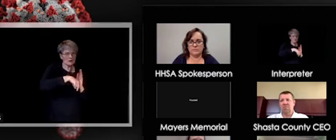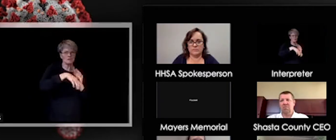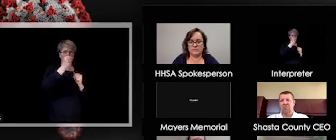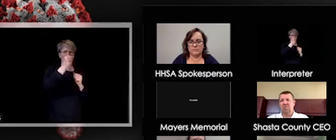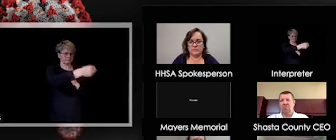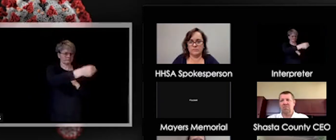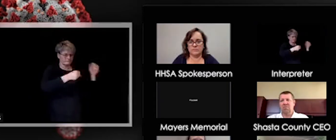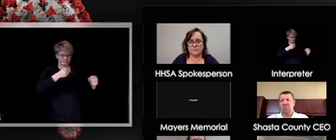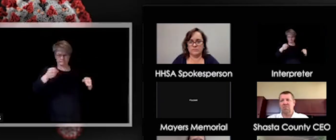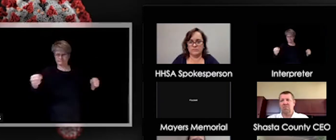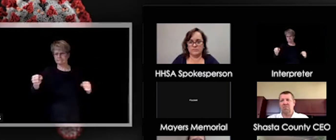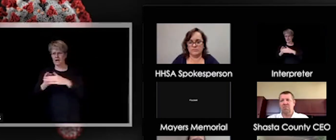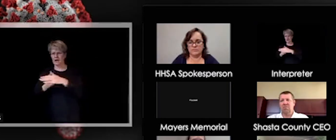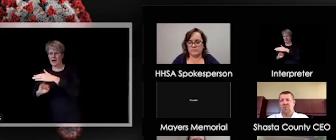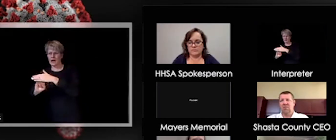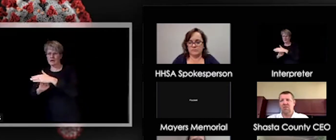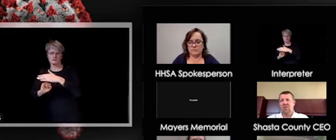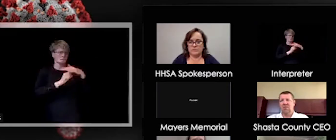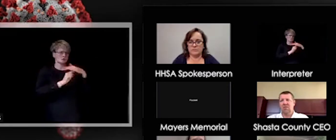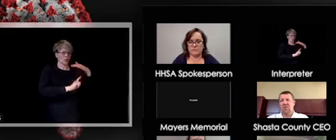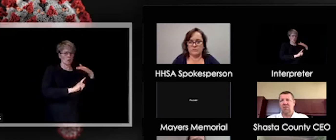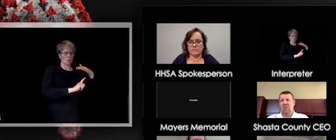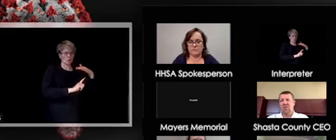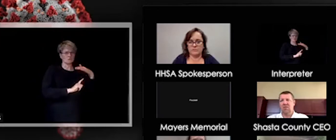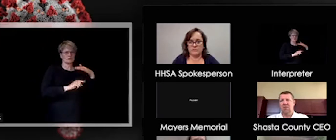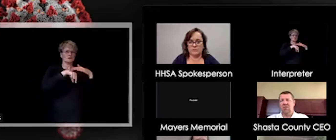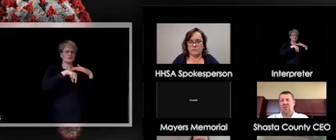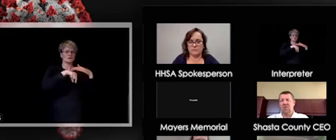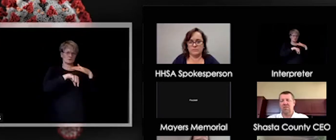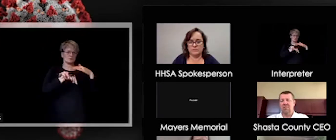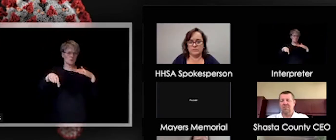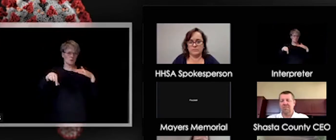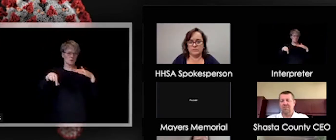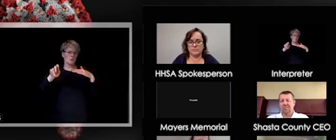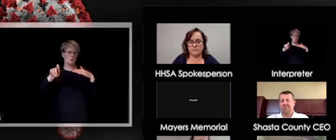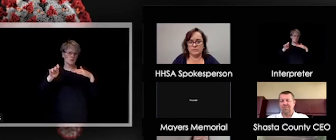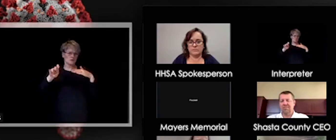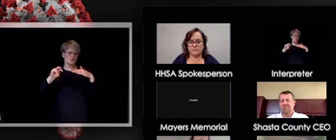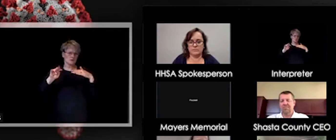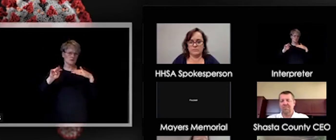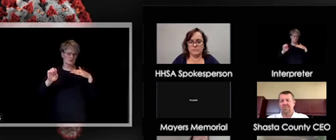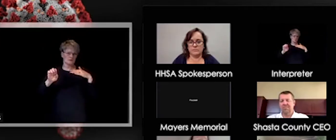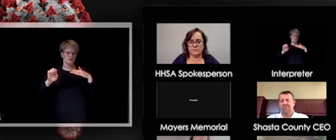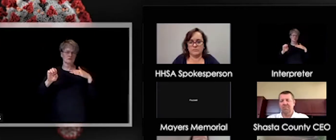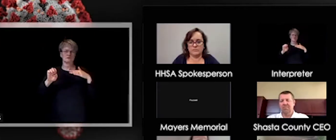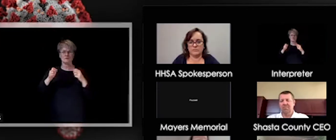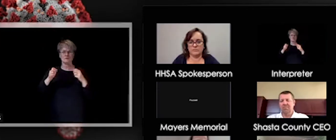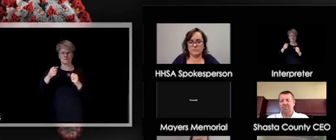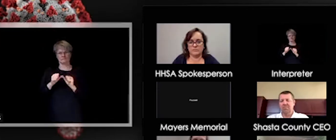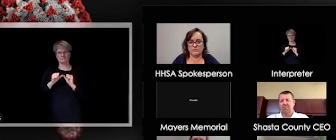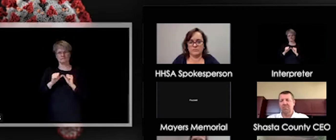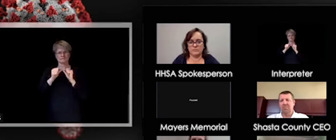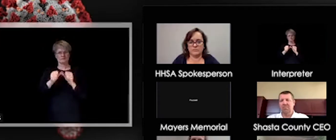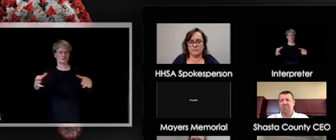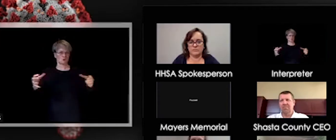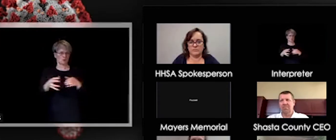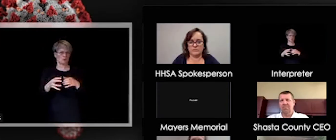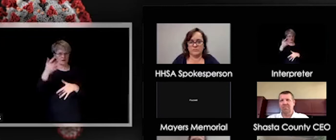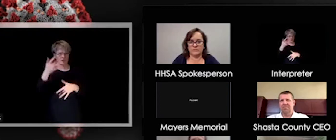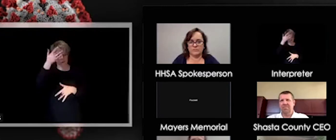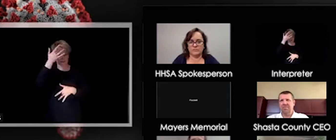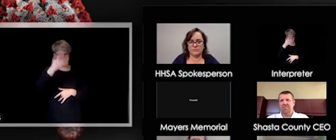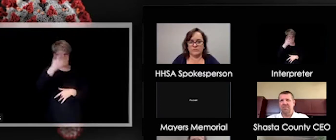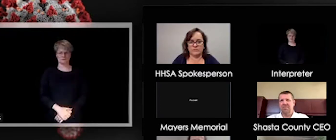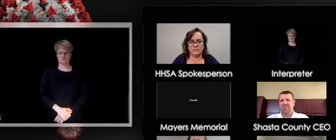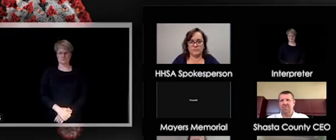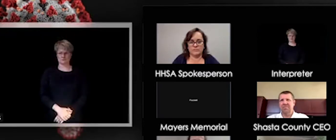to try and keep disease transmission contained. Hi this is David Benda with the Record Searchlight